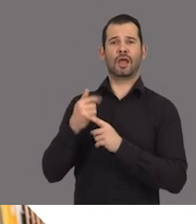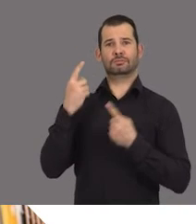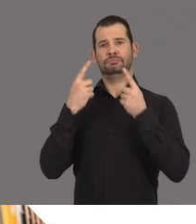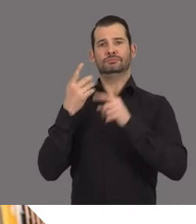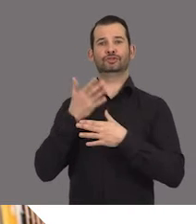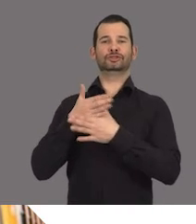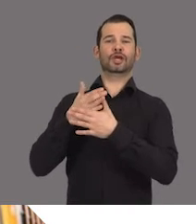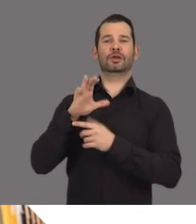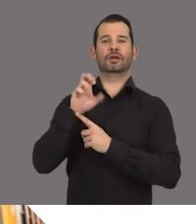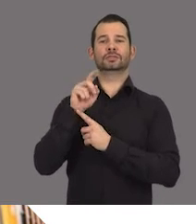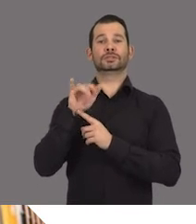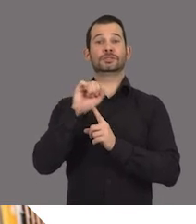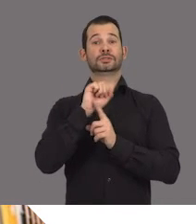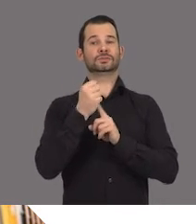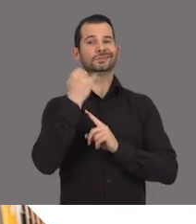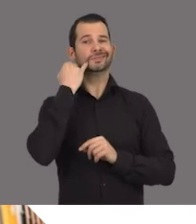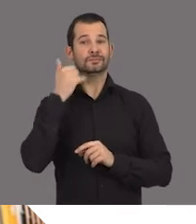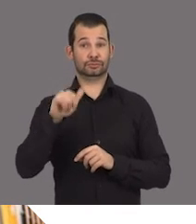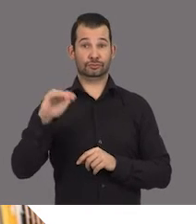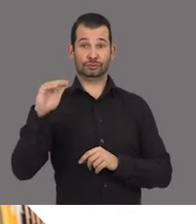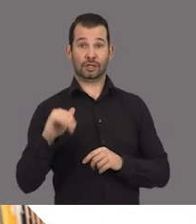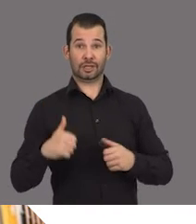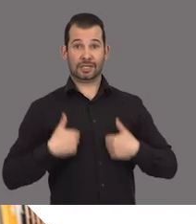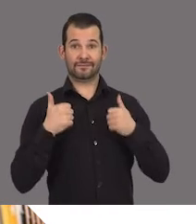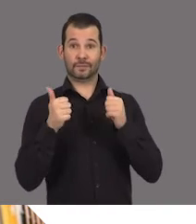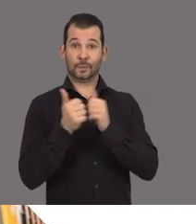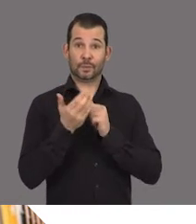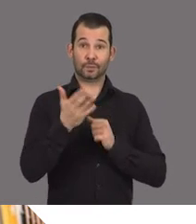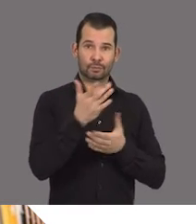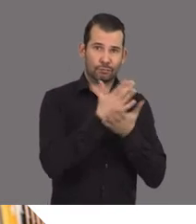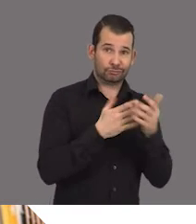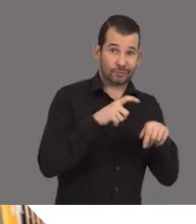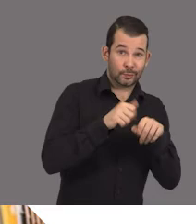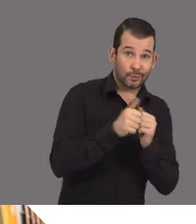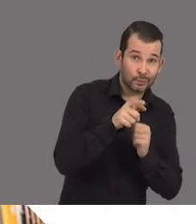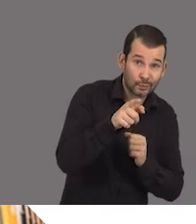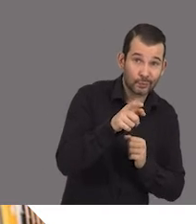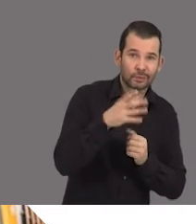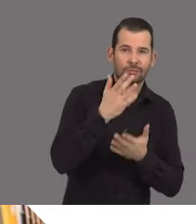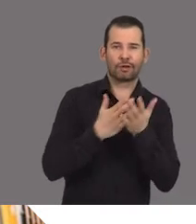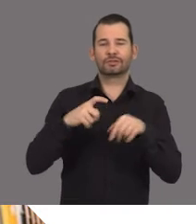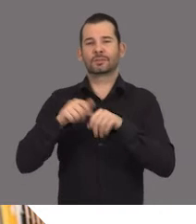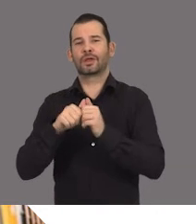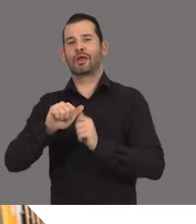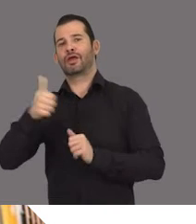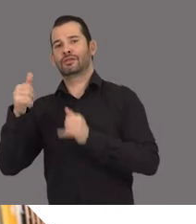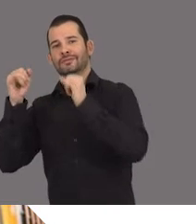with you and part of the time with another individual at a different address at least 40% of the time.